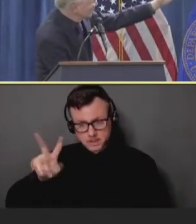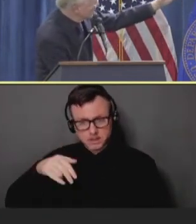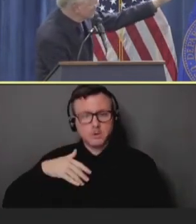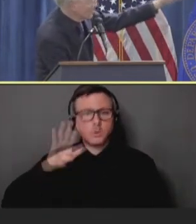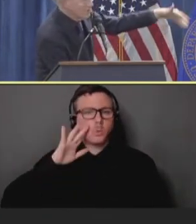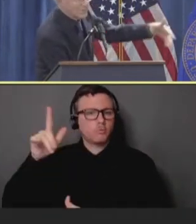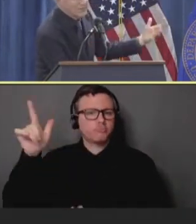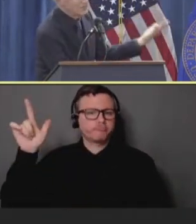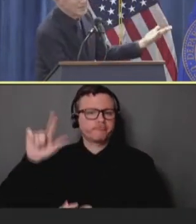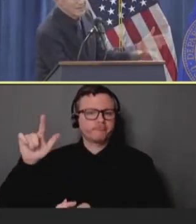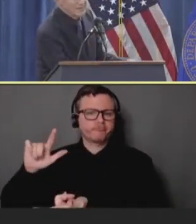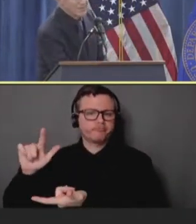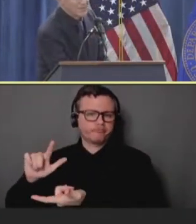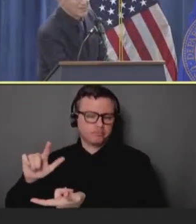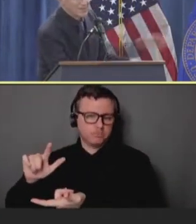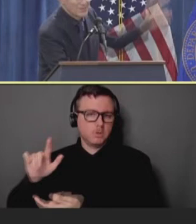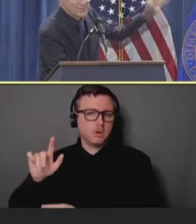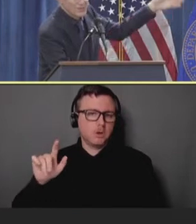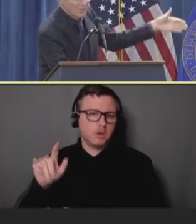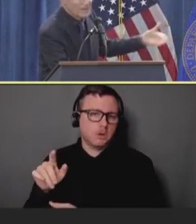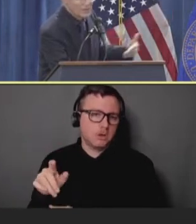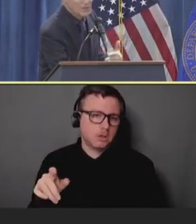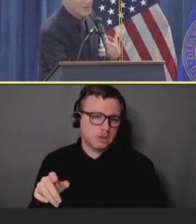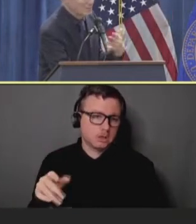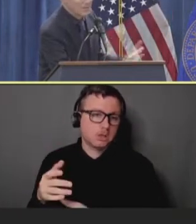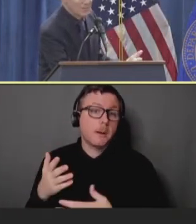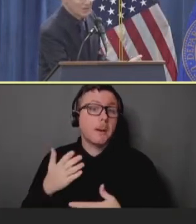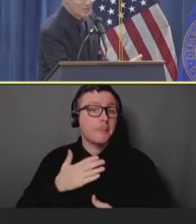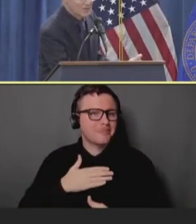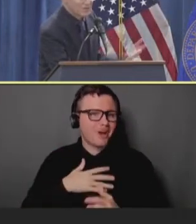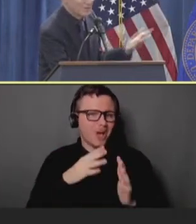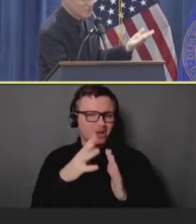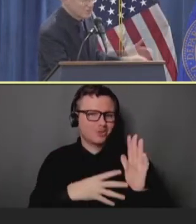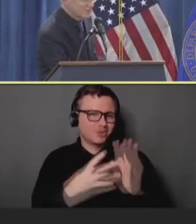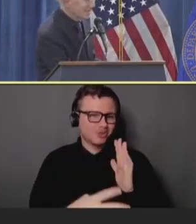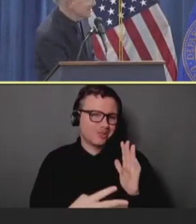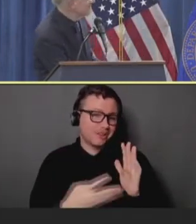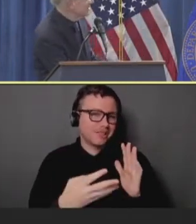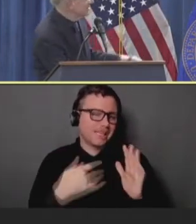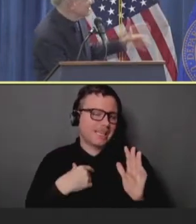everything that's on my chart; there may be better figures but it's just an estimate.